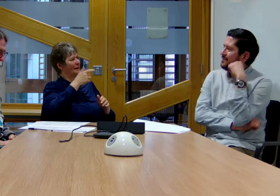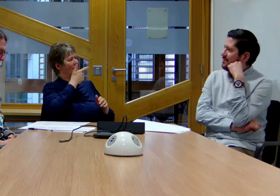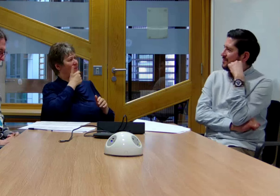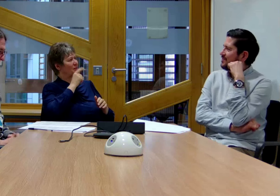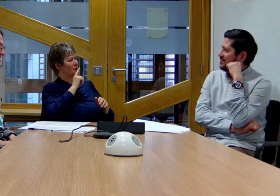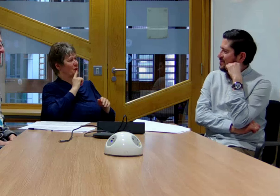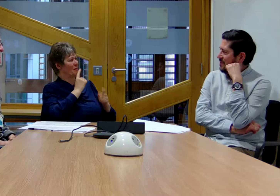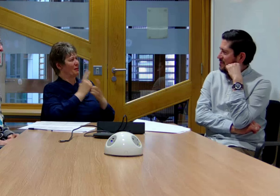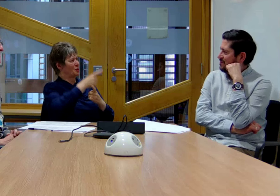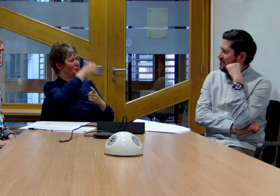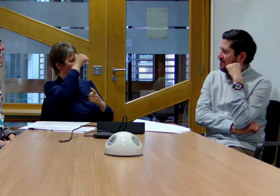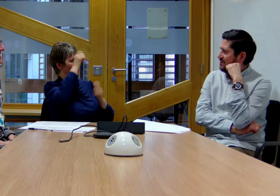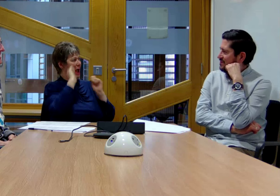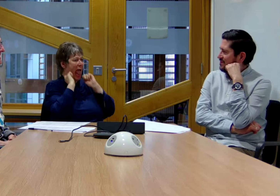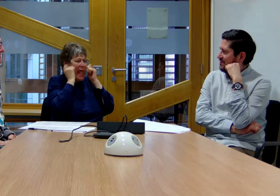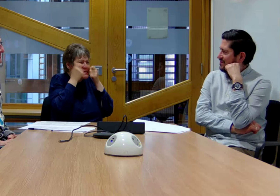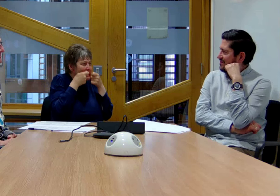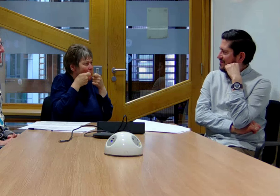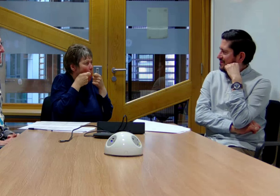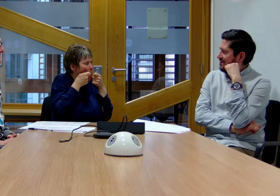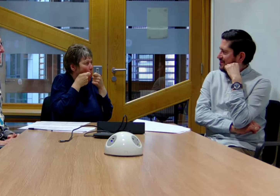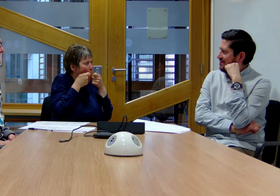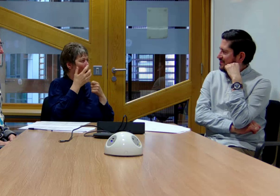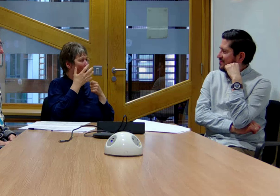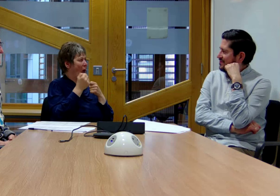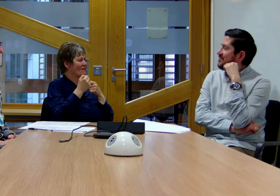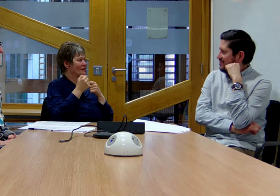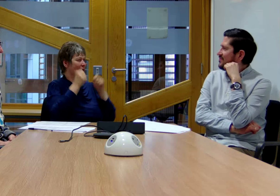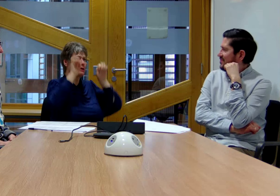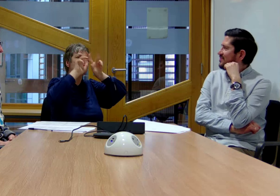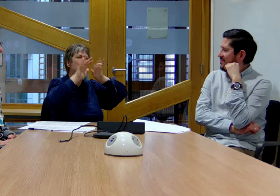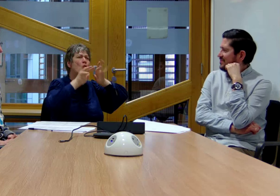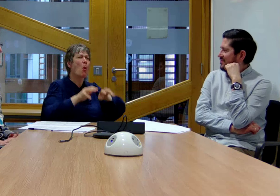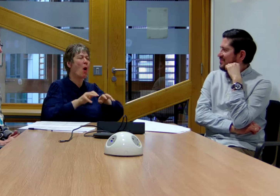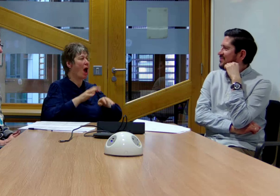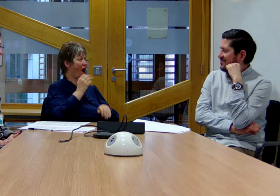and hills. People always say that Inuits have 100 different words for snow.